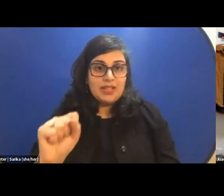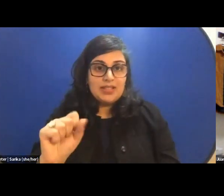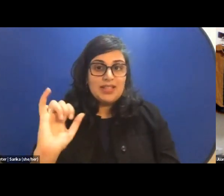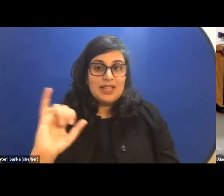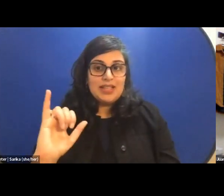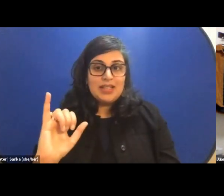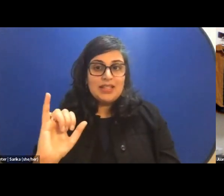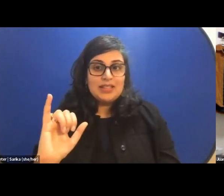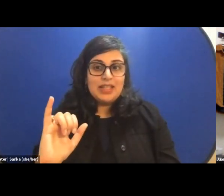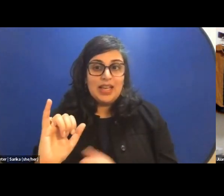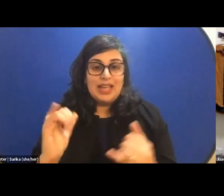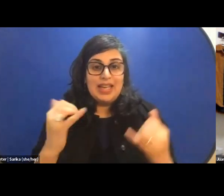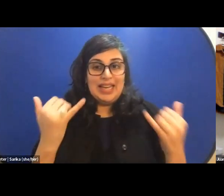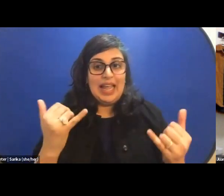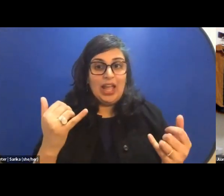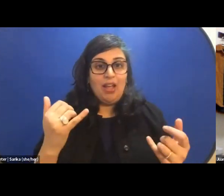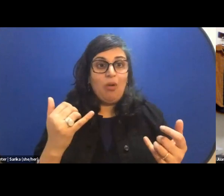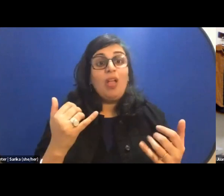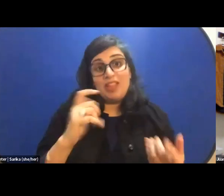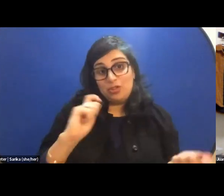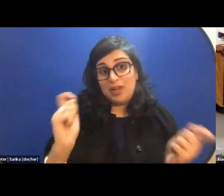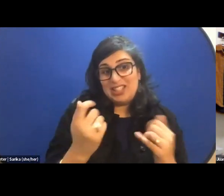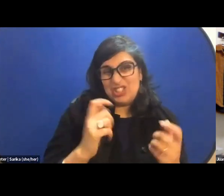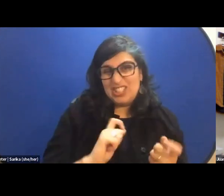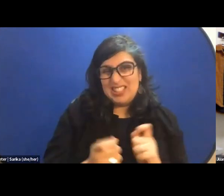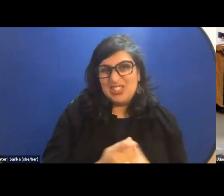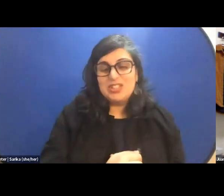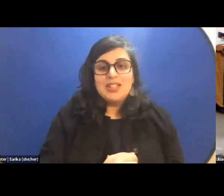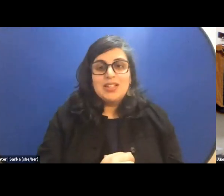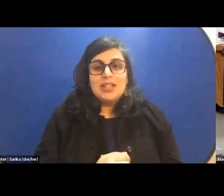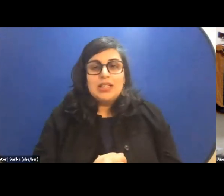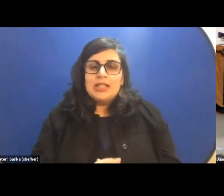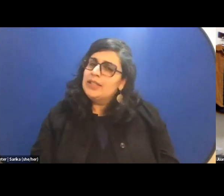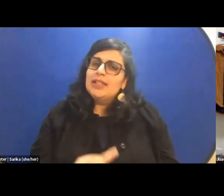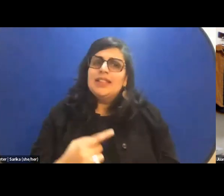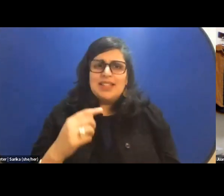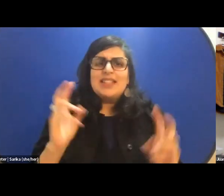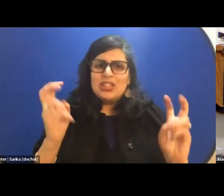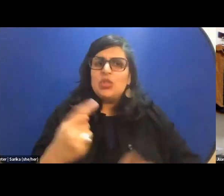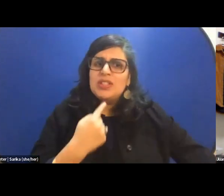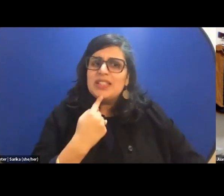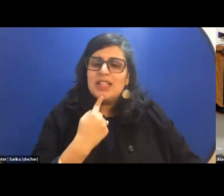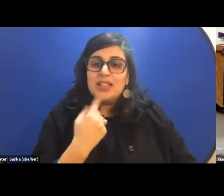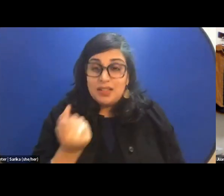that conclusion. There was a support and a lot of